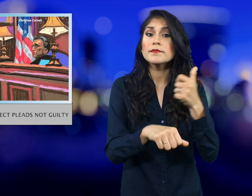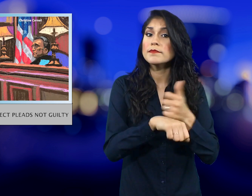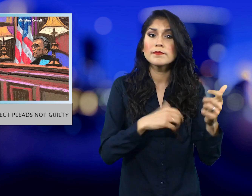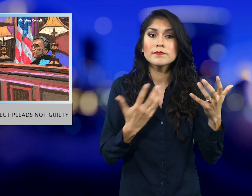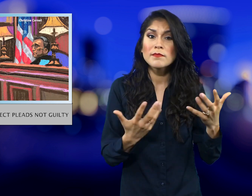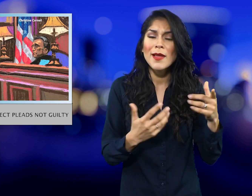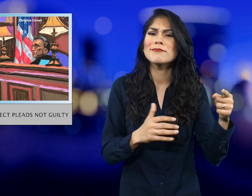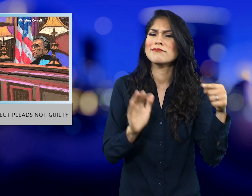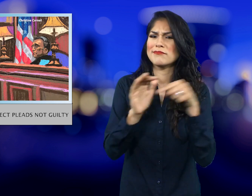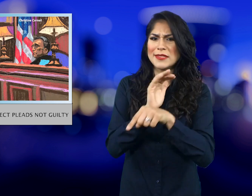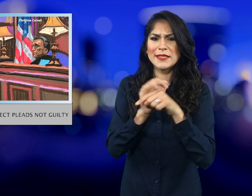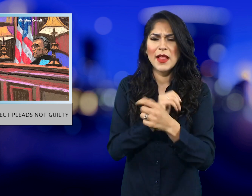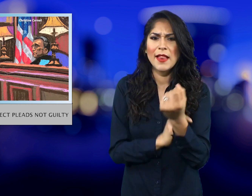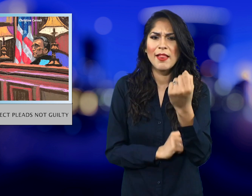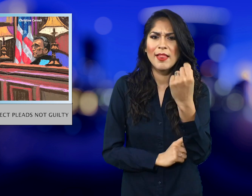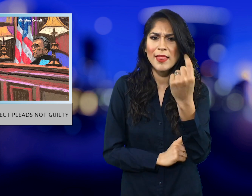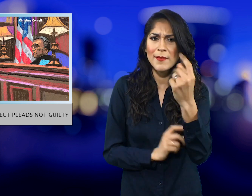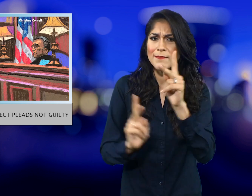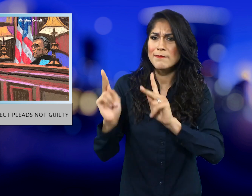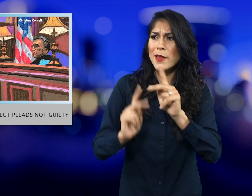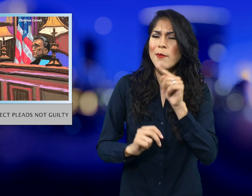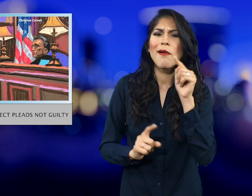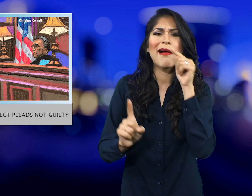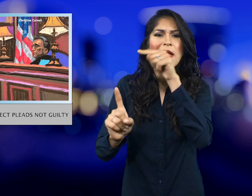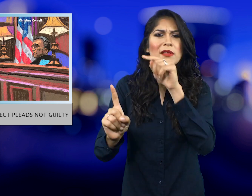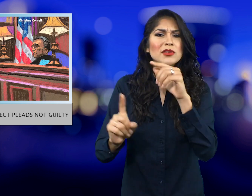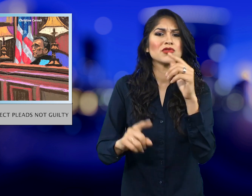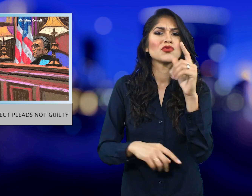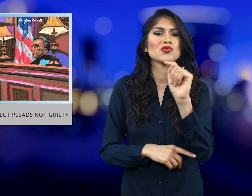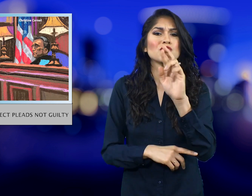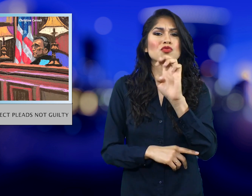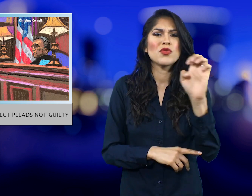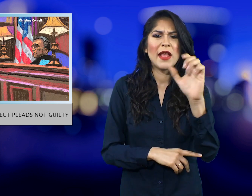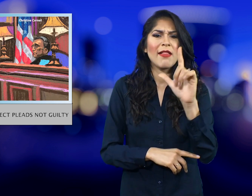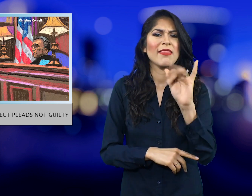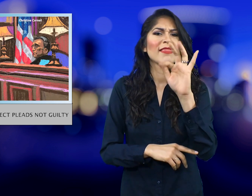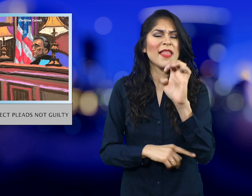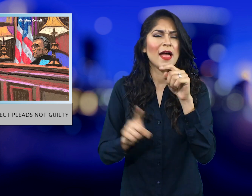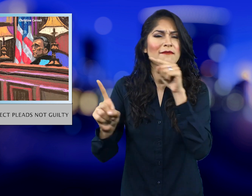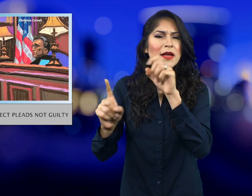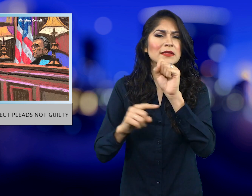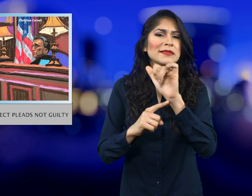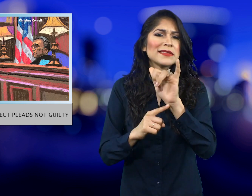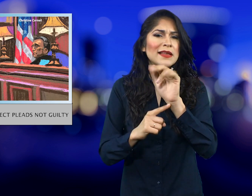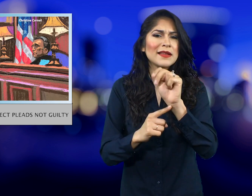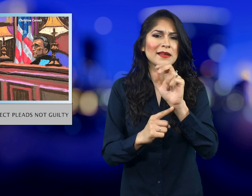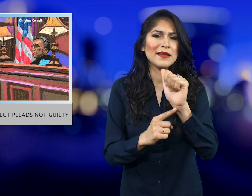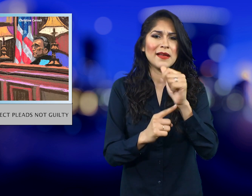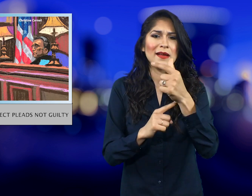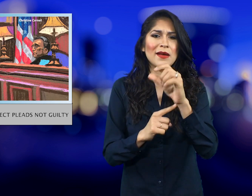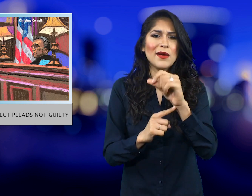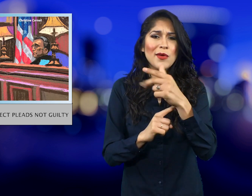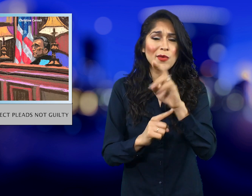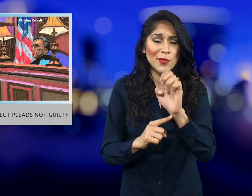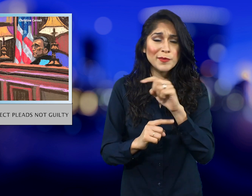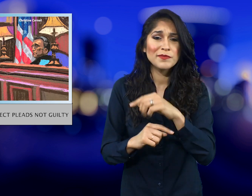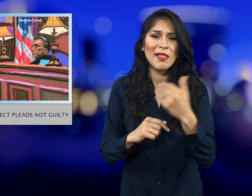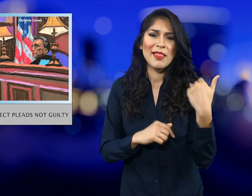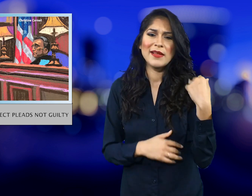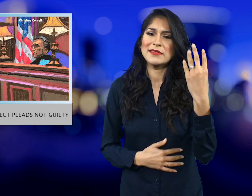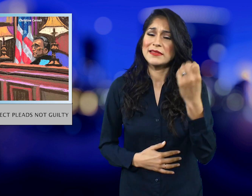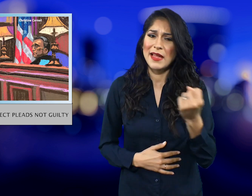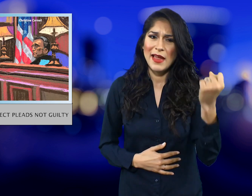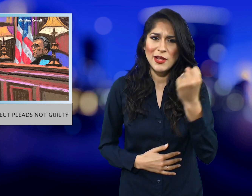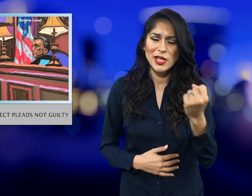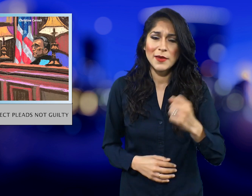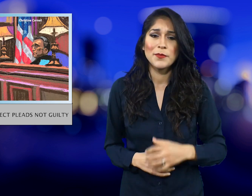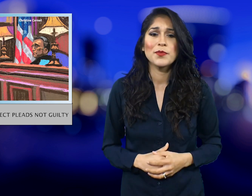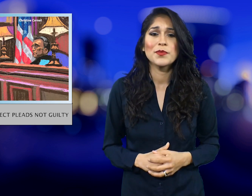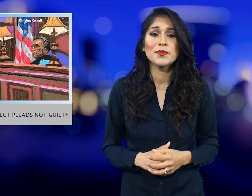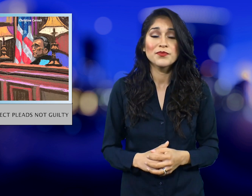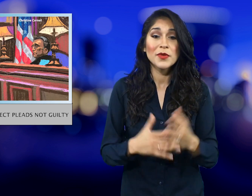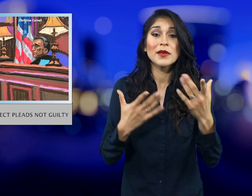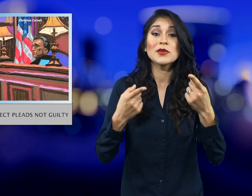He's accused of killing 11 people at the Tree of Life synagogue on Saturday.